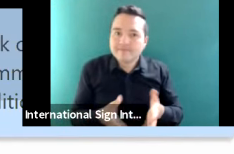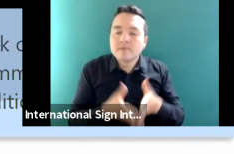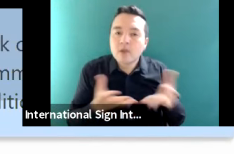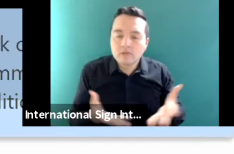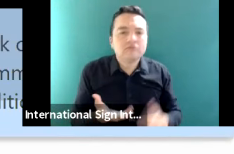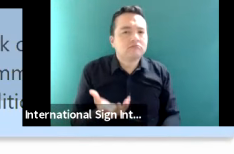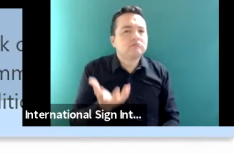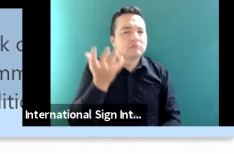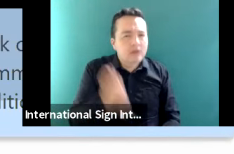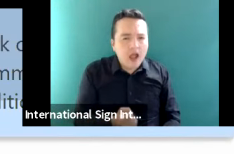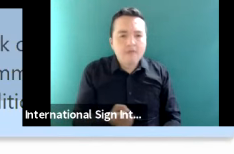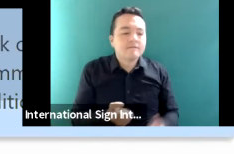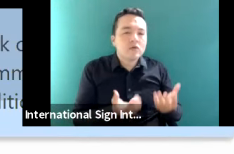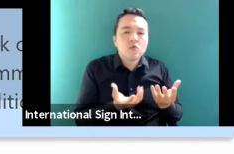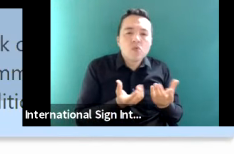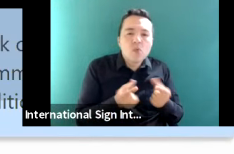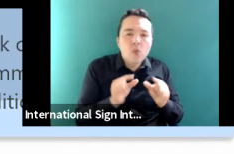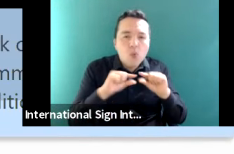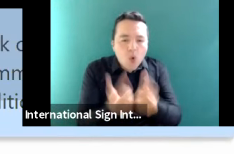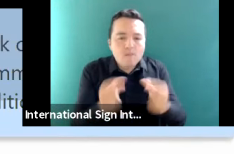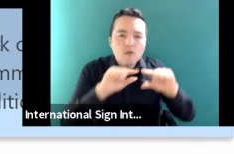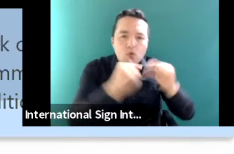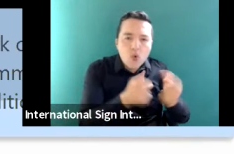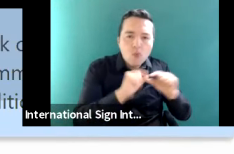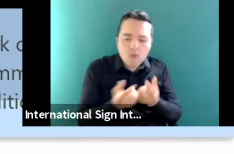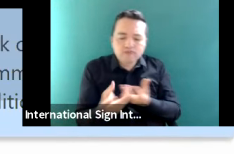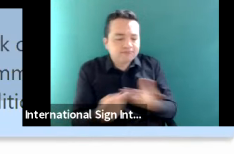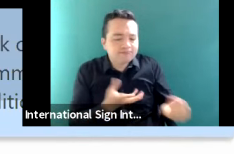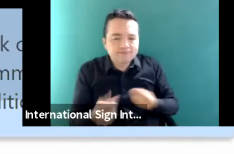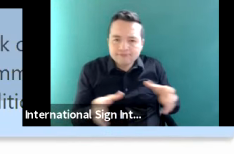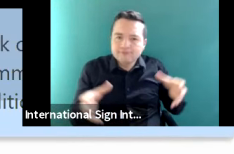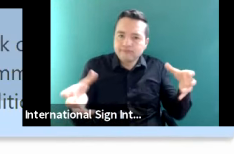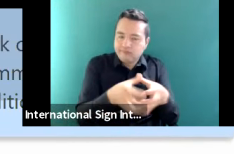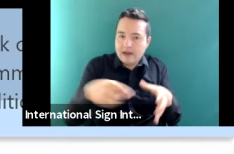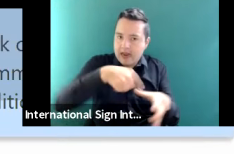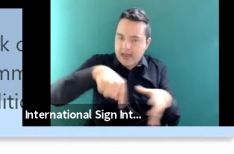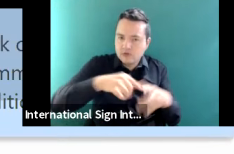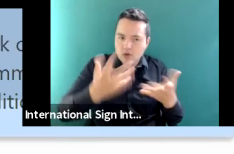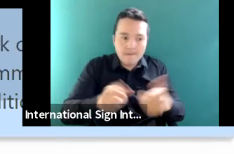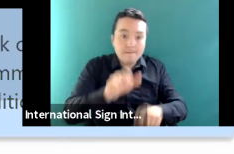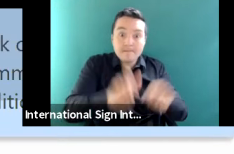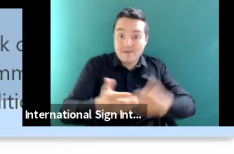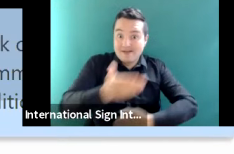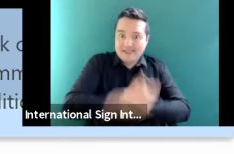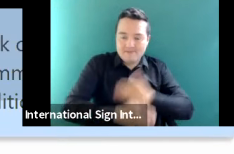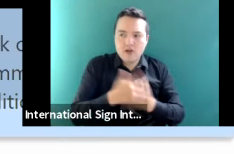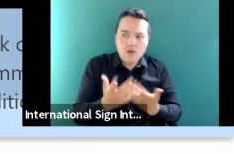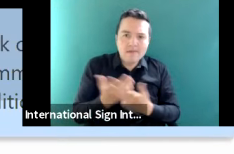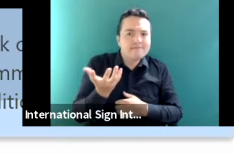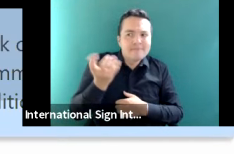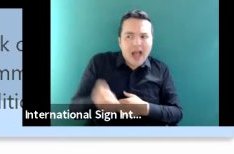We have a - - to support and encourage innovators to think about the problems in cases that the people with disabilities are really needing some support in.